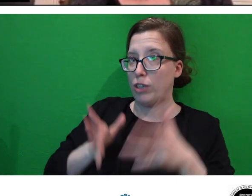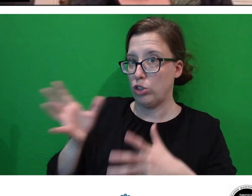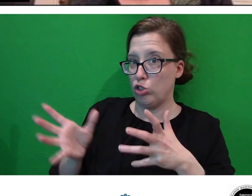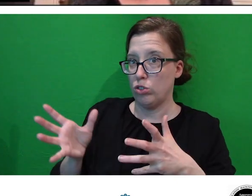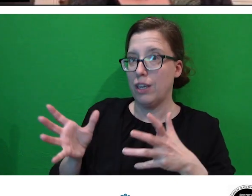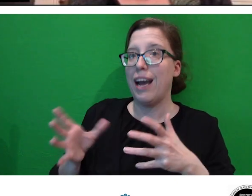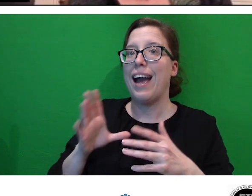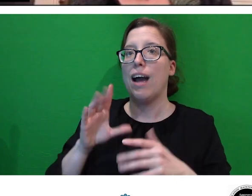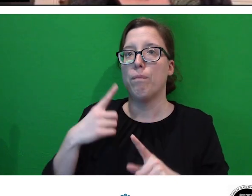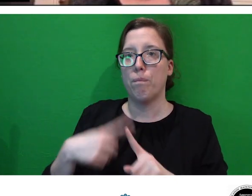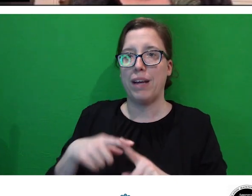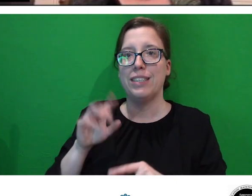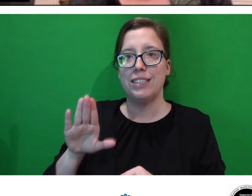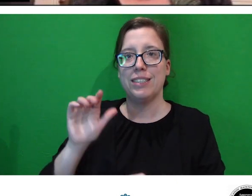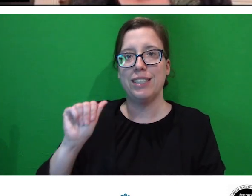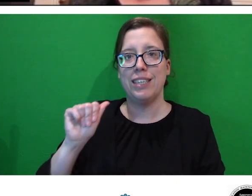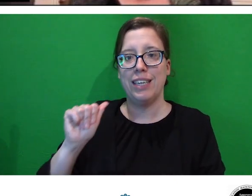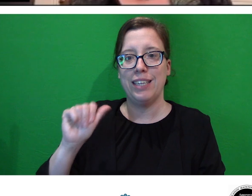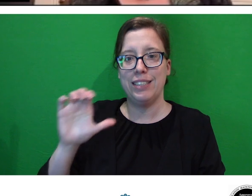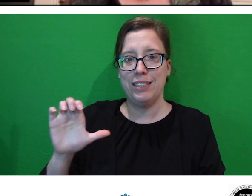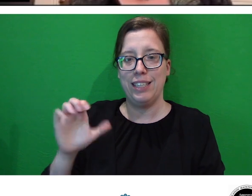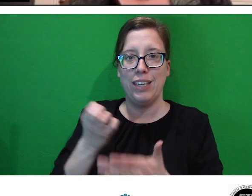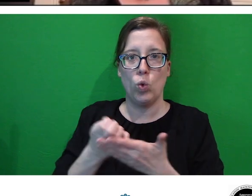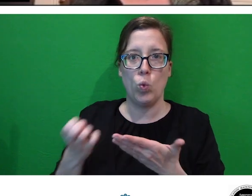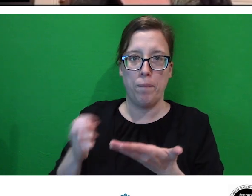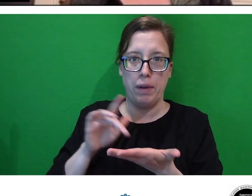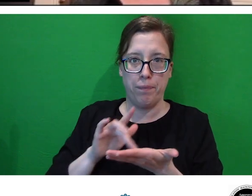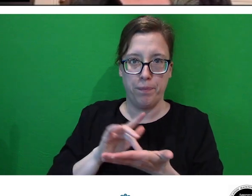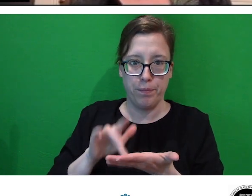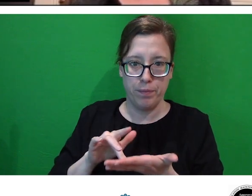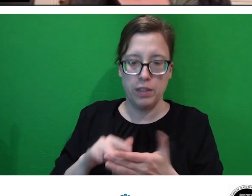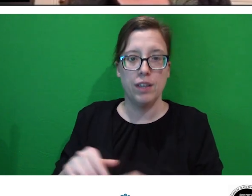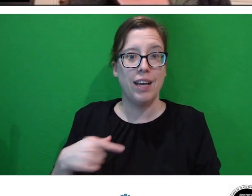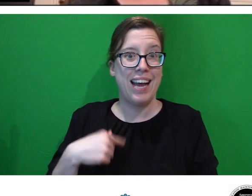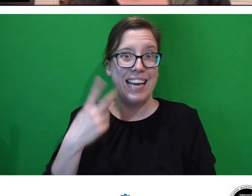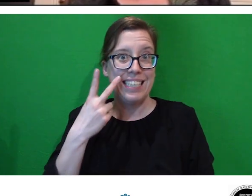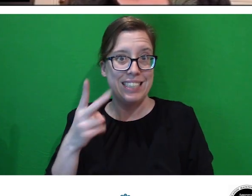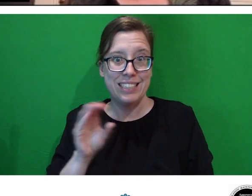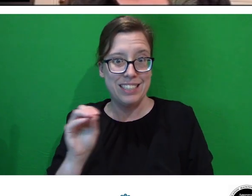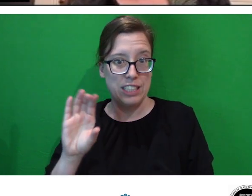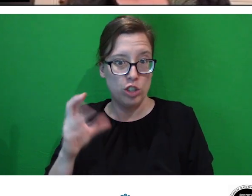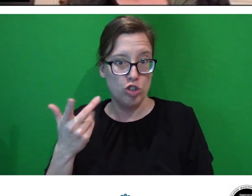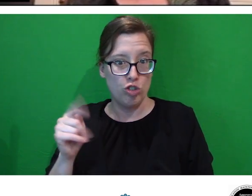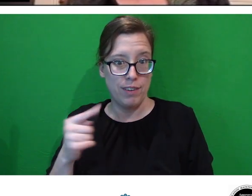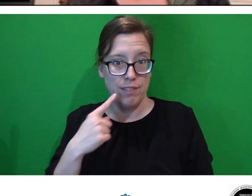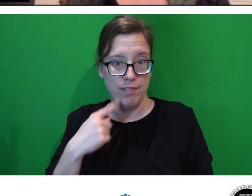information. He receives information through sign. He expresses information through gesture